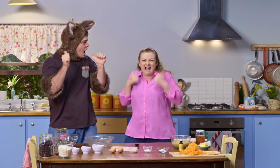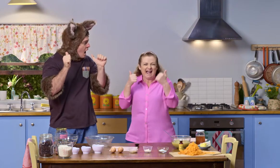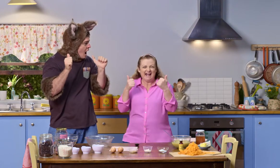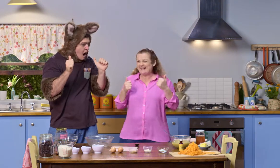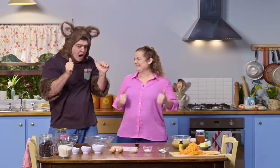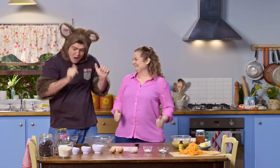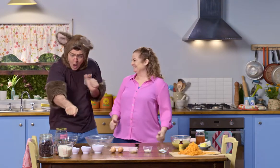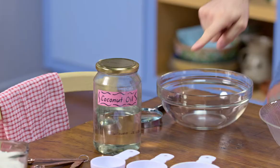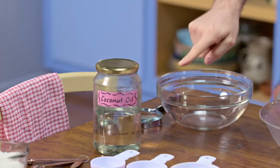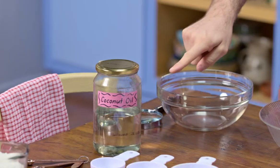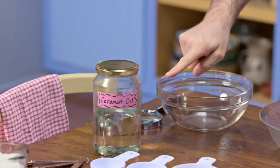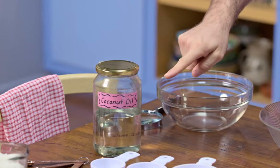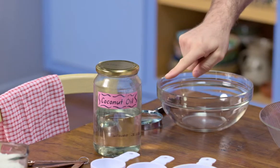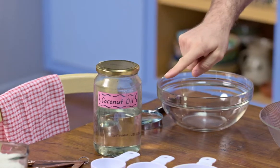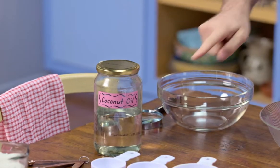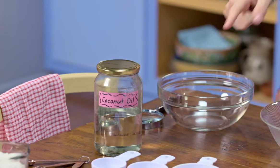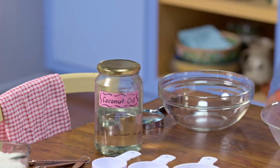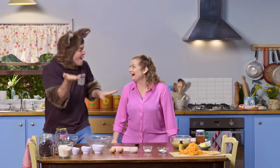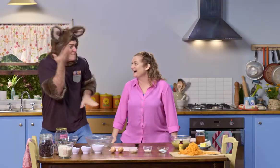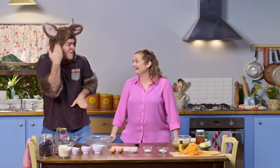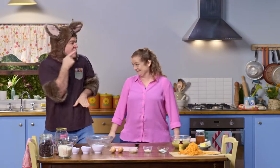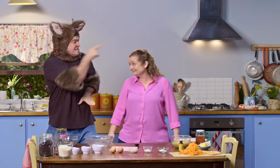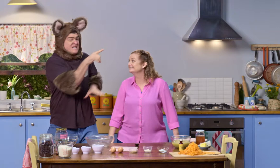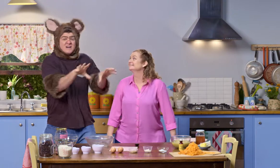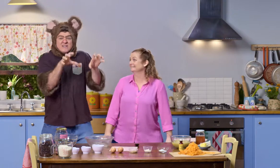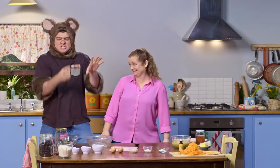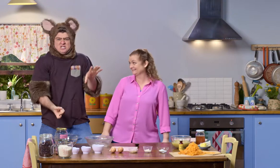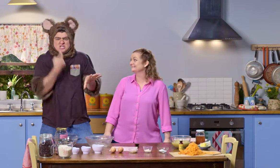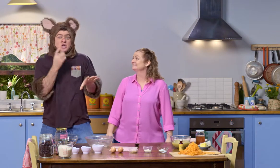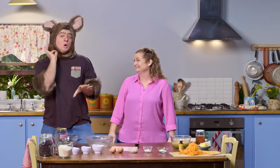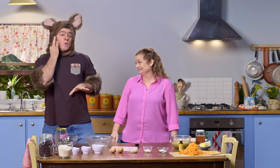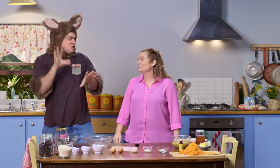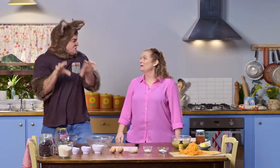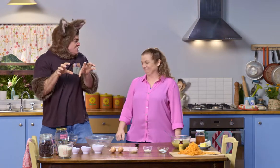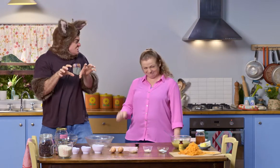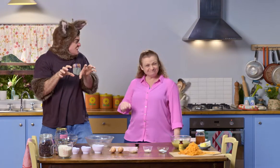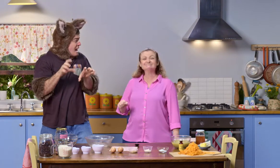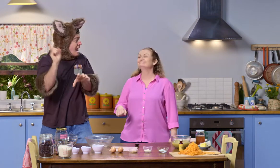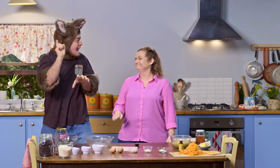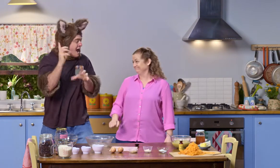Great! Look. Before, when it was in the fridge, it went white and hard,